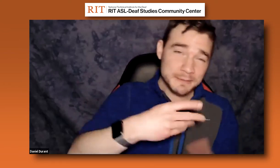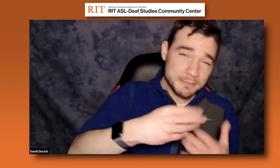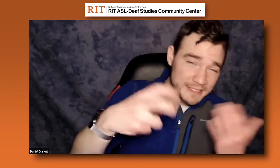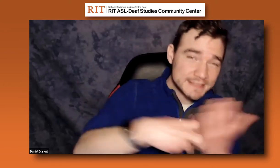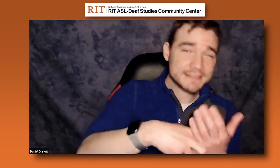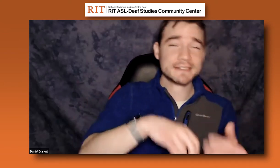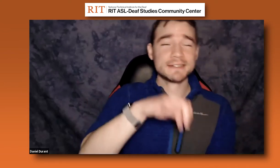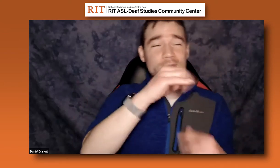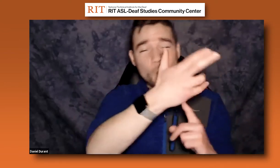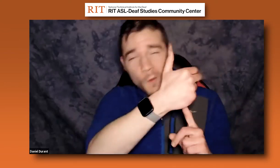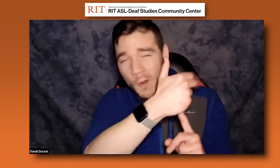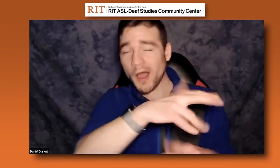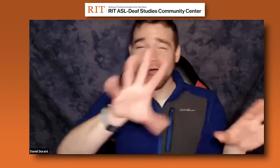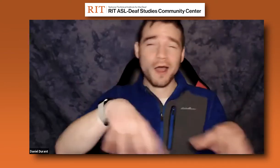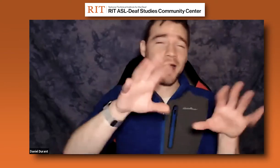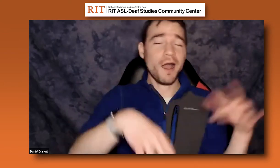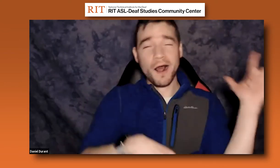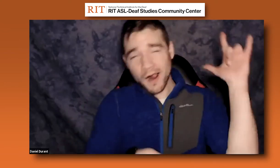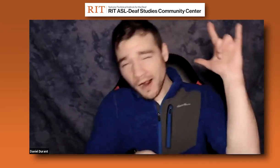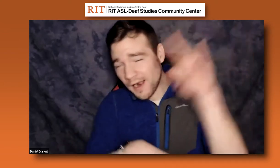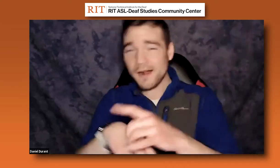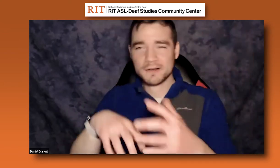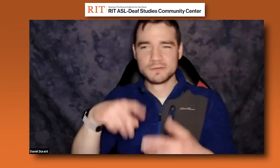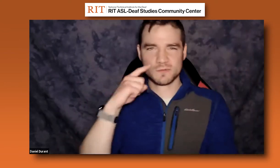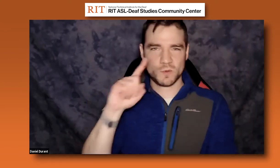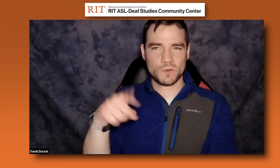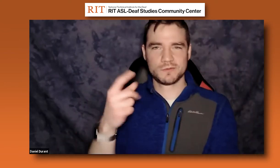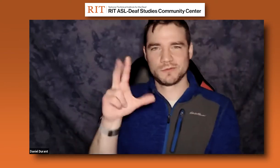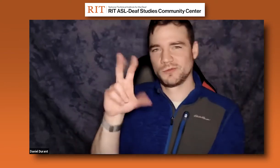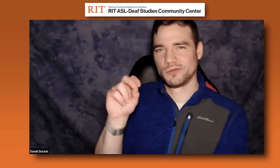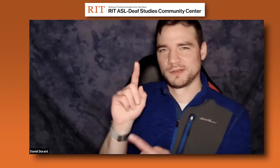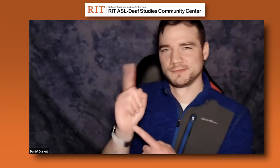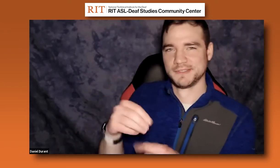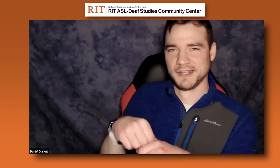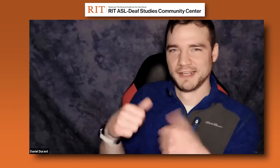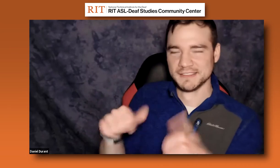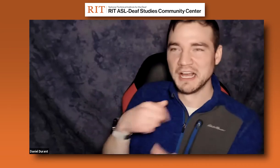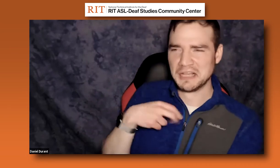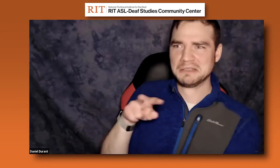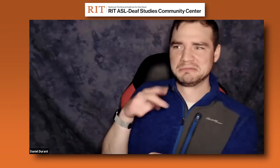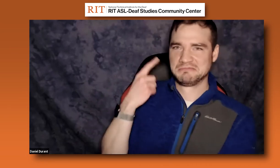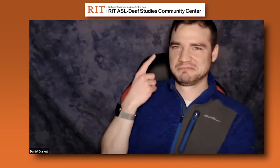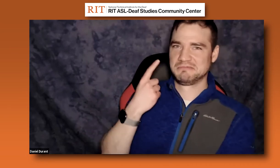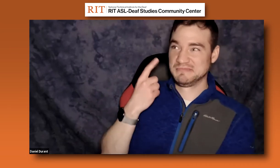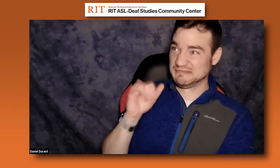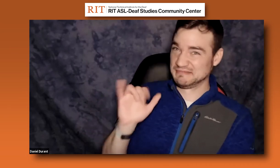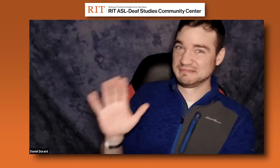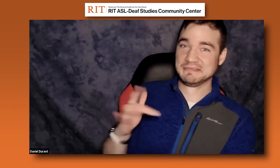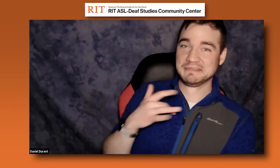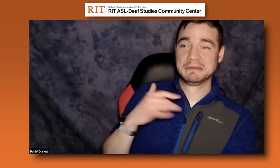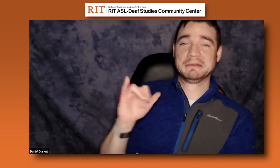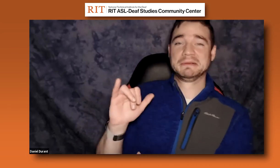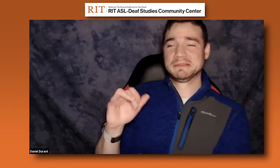I mean, well, you know, buying an airline ticket, going to that hotel, for 30 seconds? I thought, "Wow, that's it?